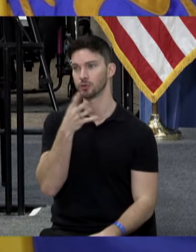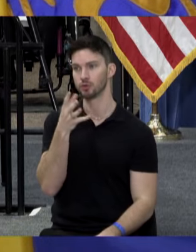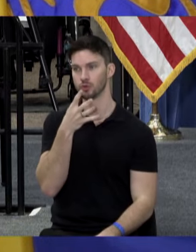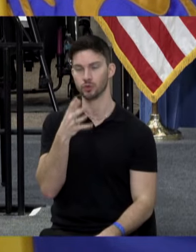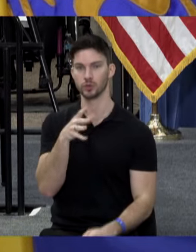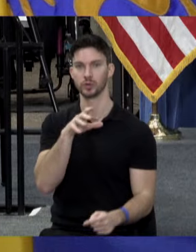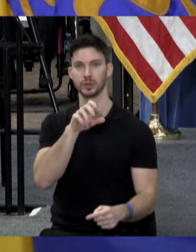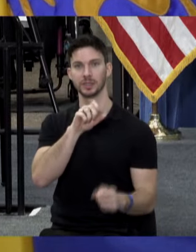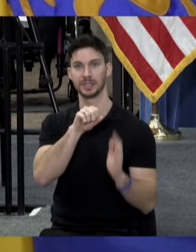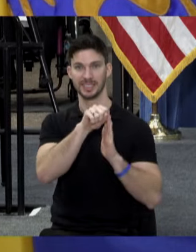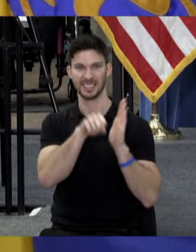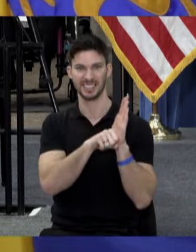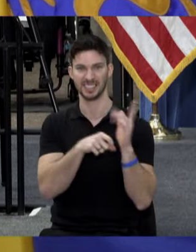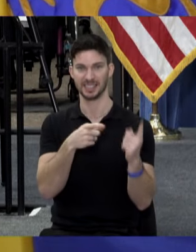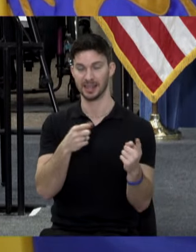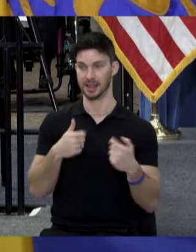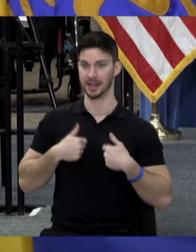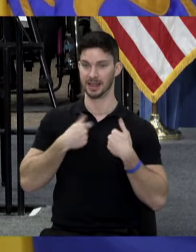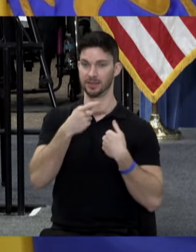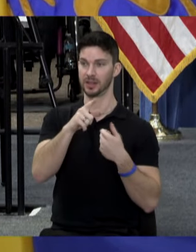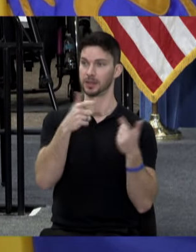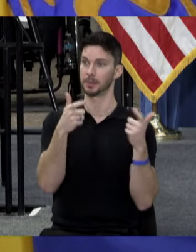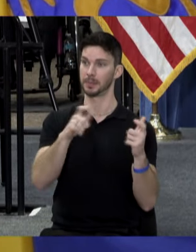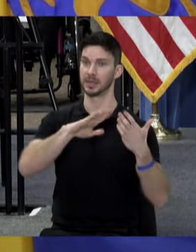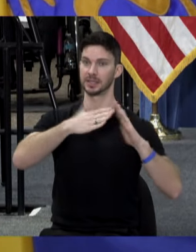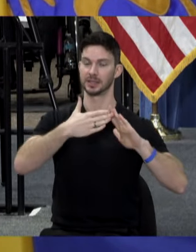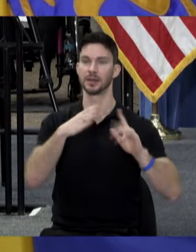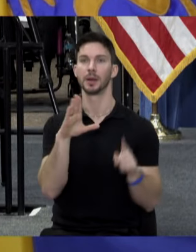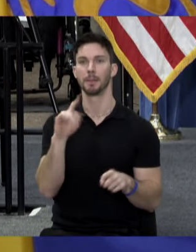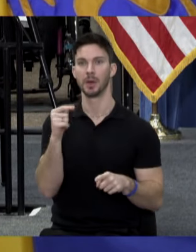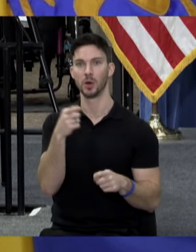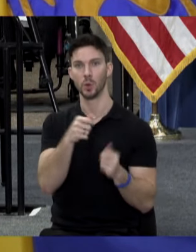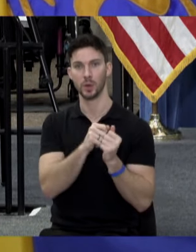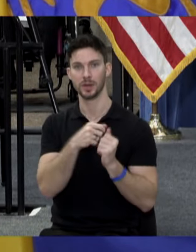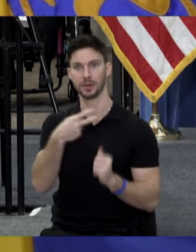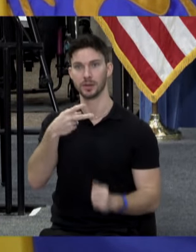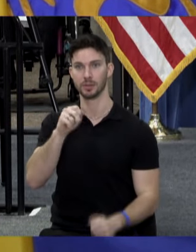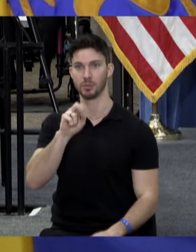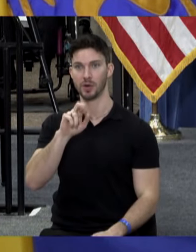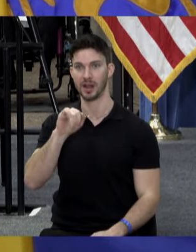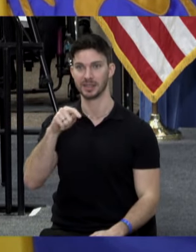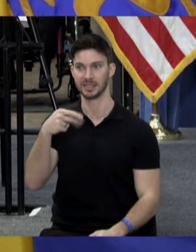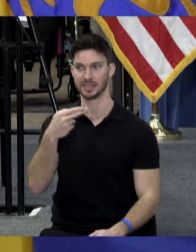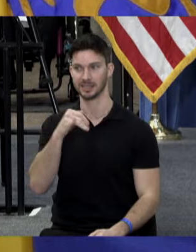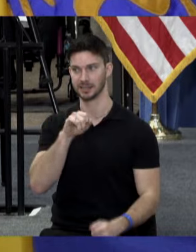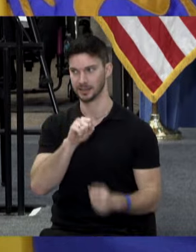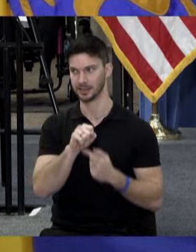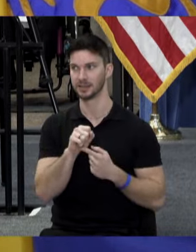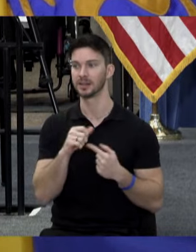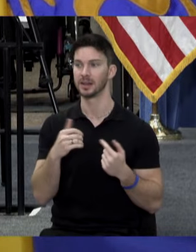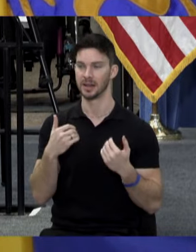in the hub of Little Rock. With paralysis comes a lot of very difficult secondary conditions.